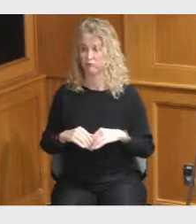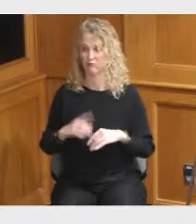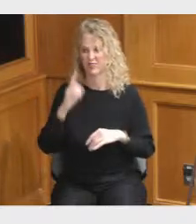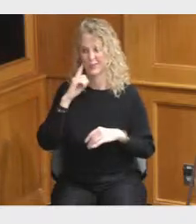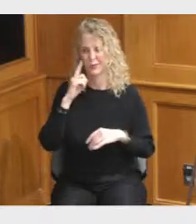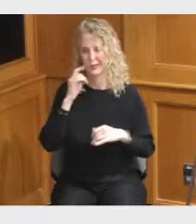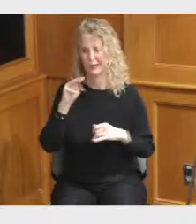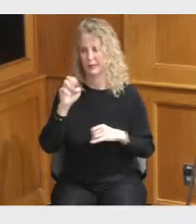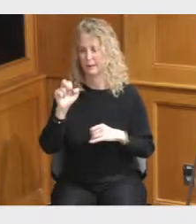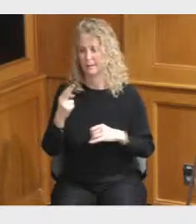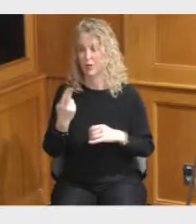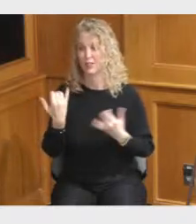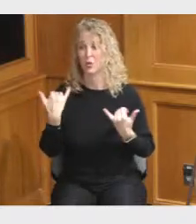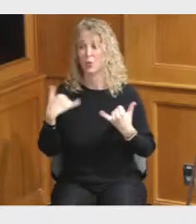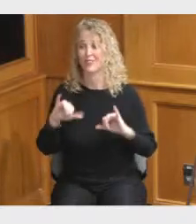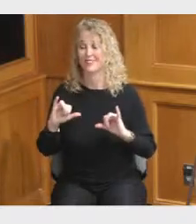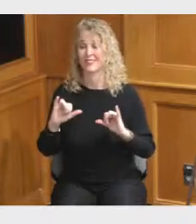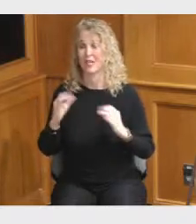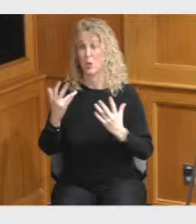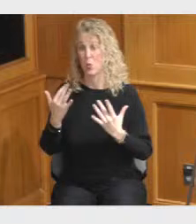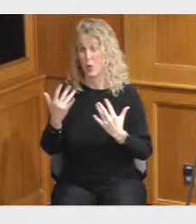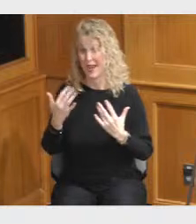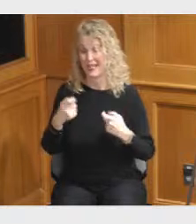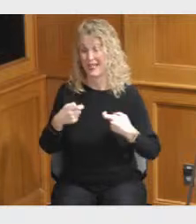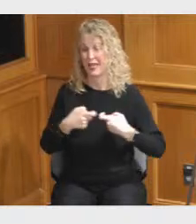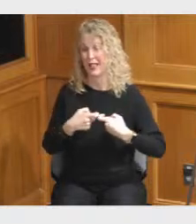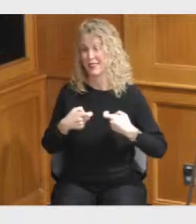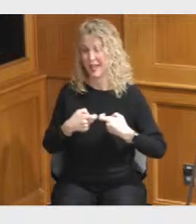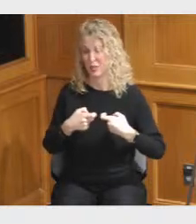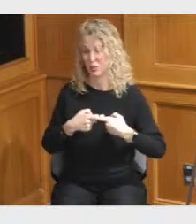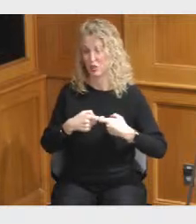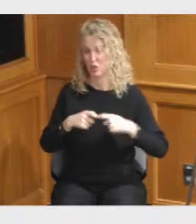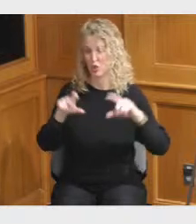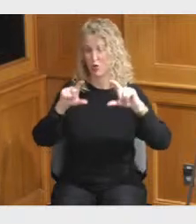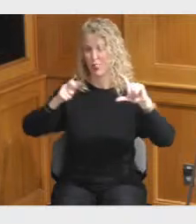month the electrical switch gear is not due till the end of April but we do have some components to